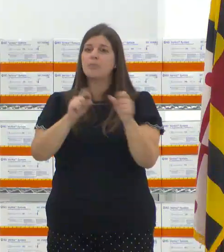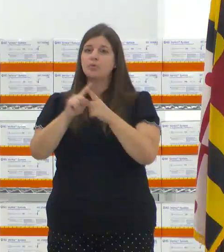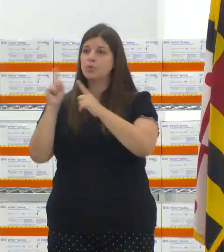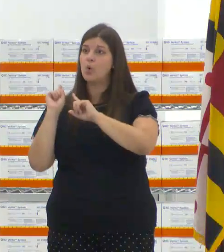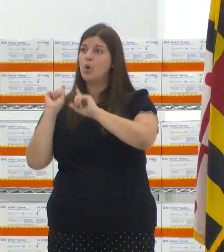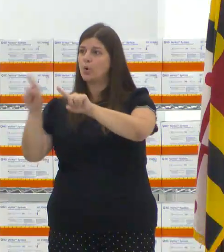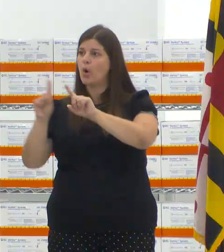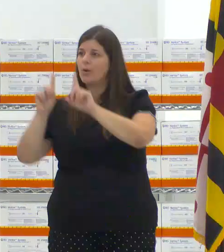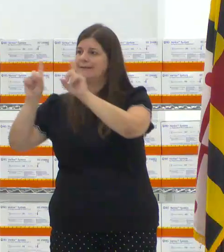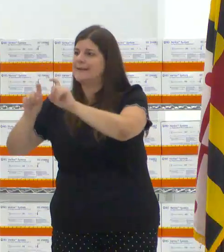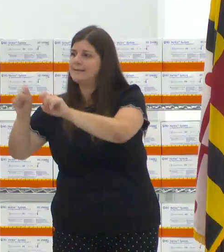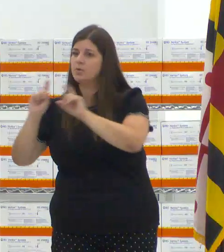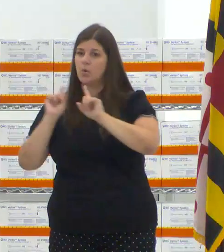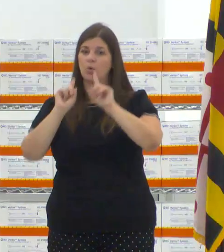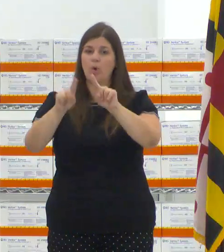performance.